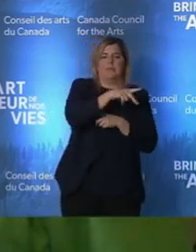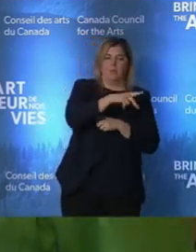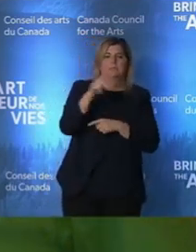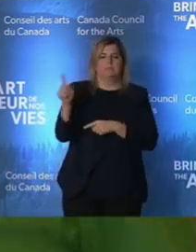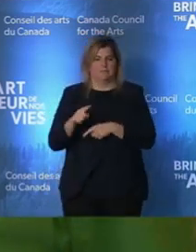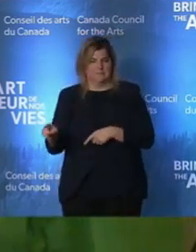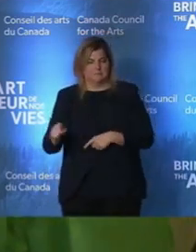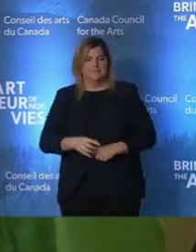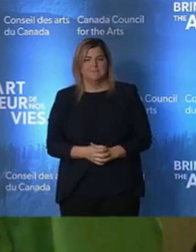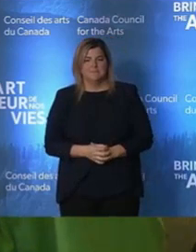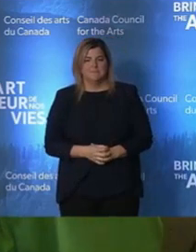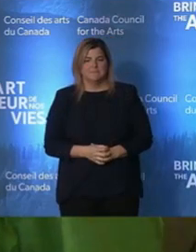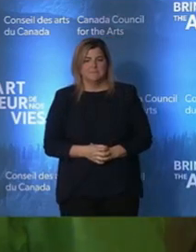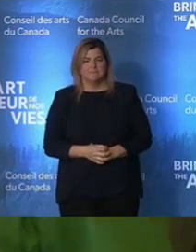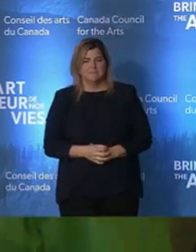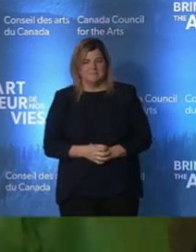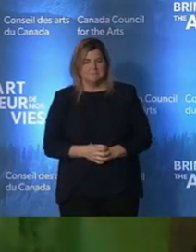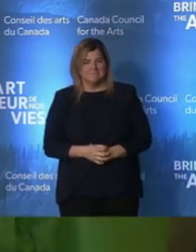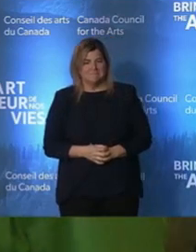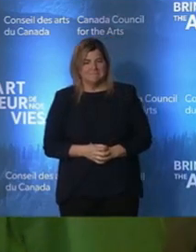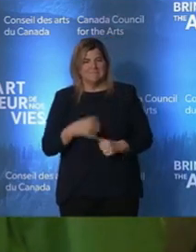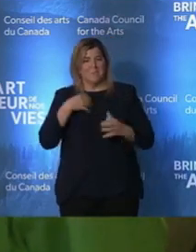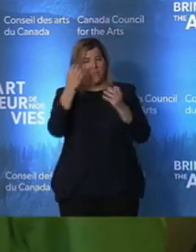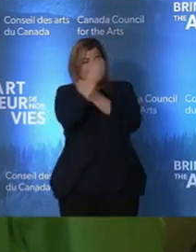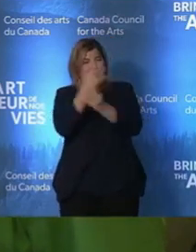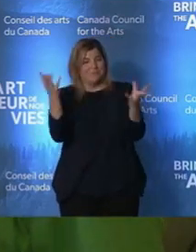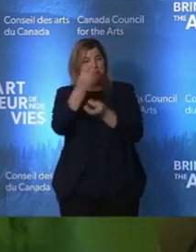Many in their documents refer to the queer community as LGBTQ which